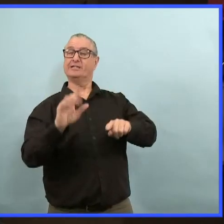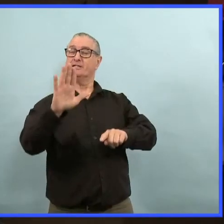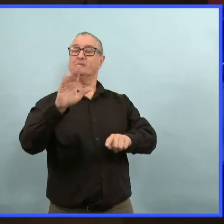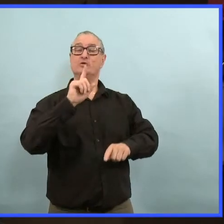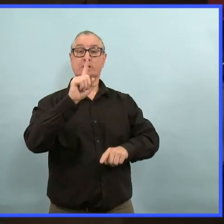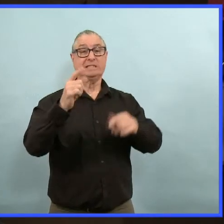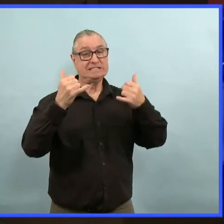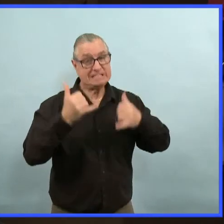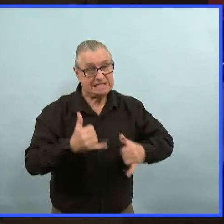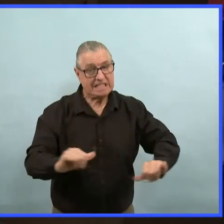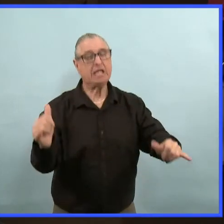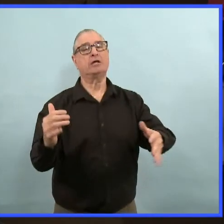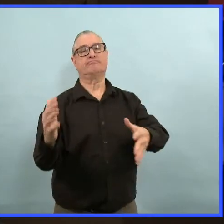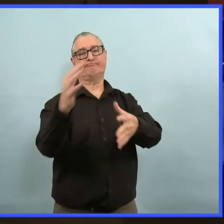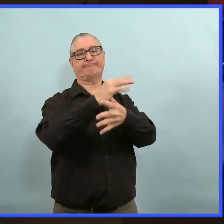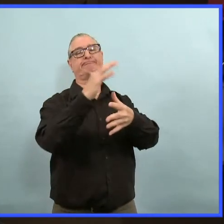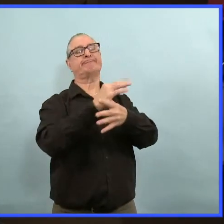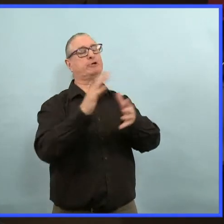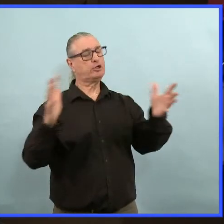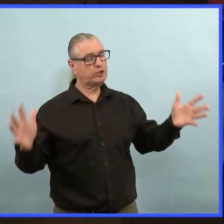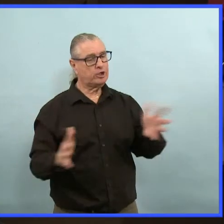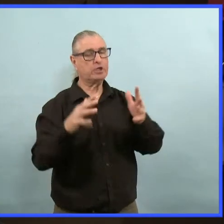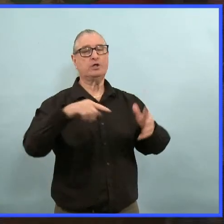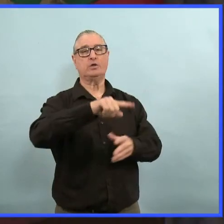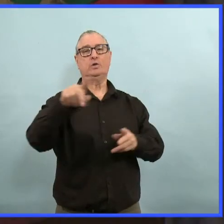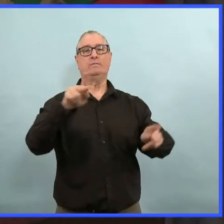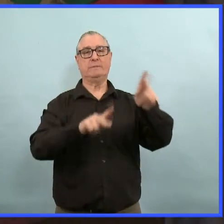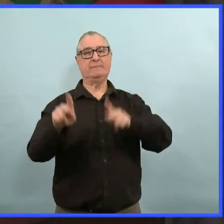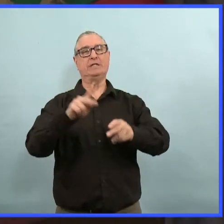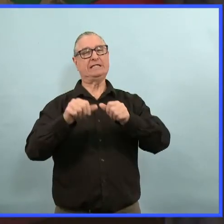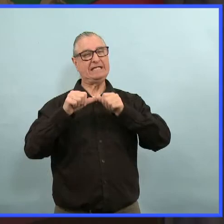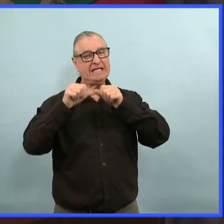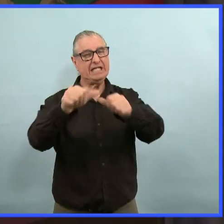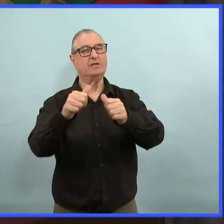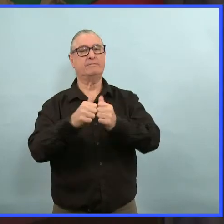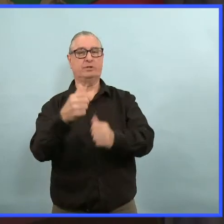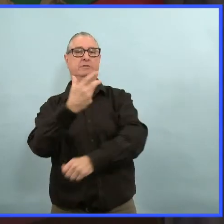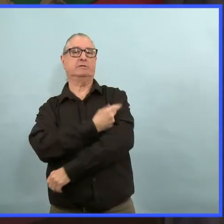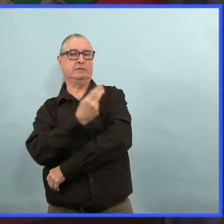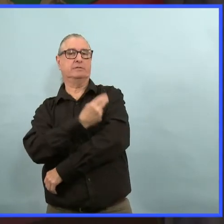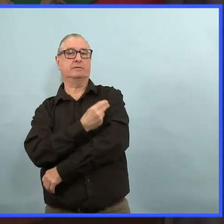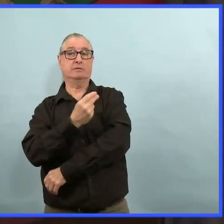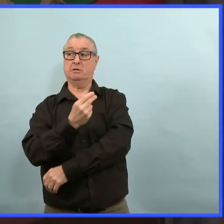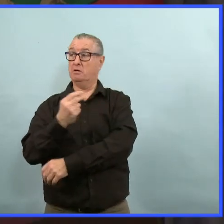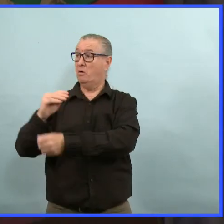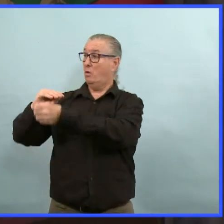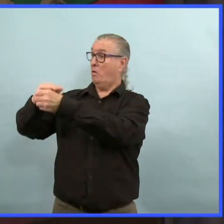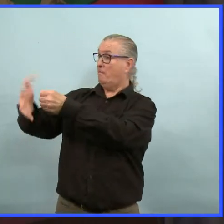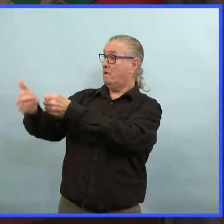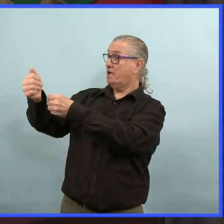of the pandemic we're we're not out of the um you know we're not fully out of the fourth wave yet